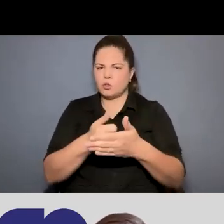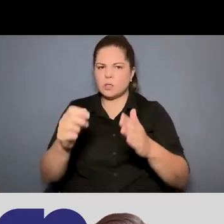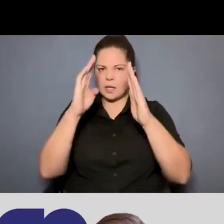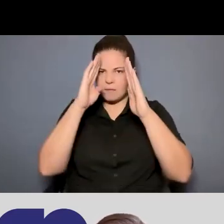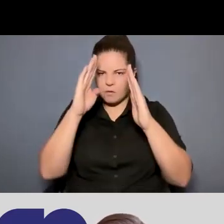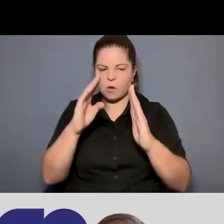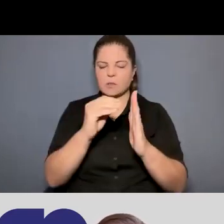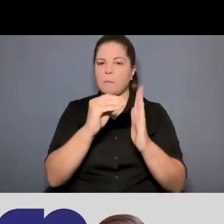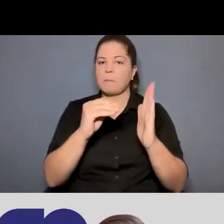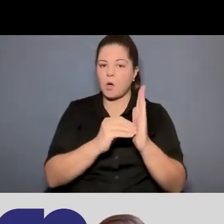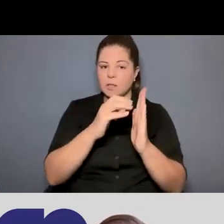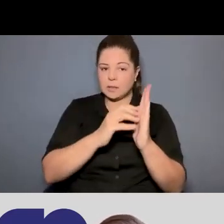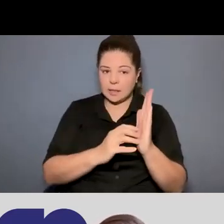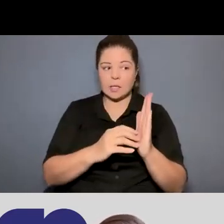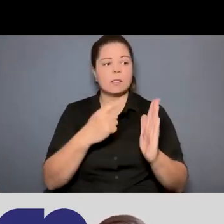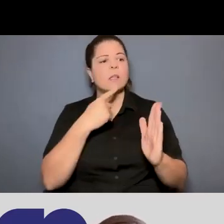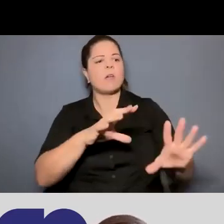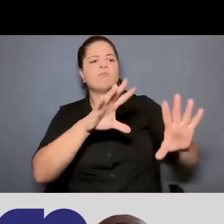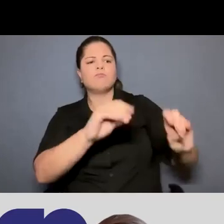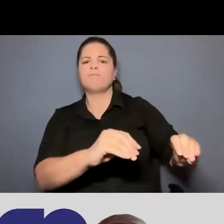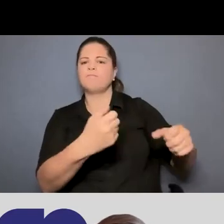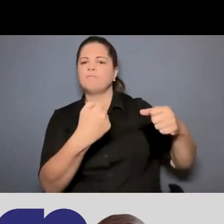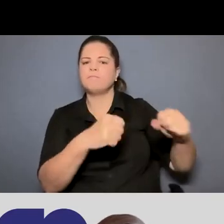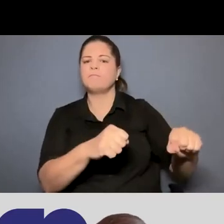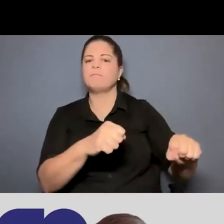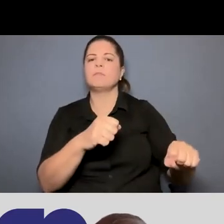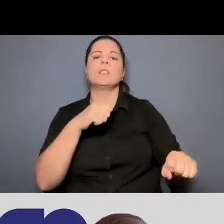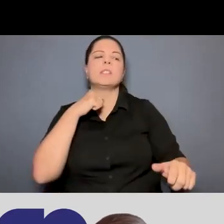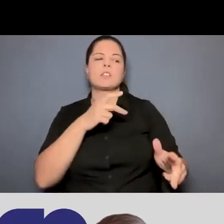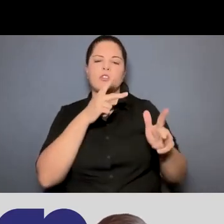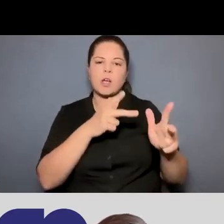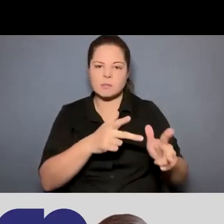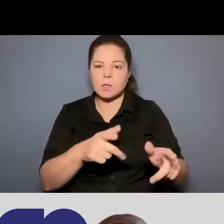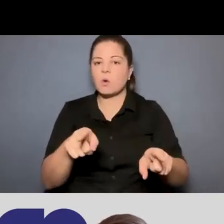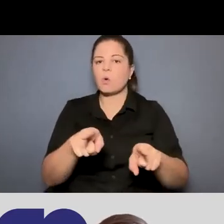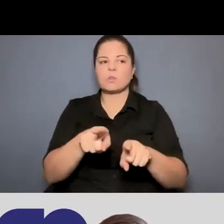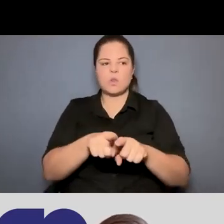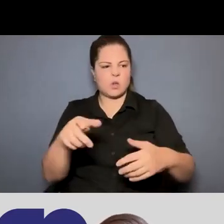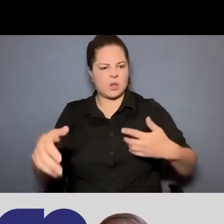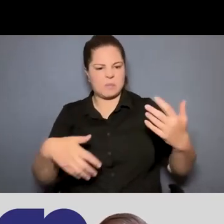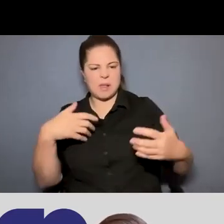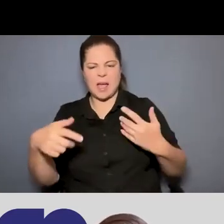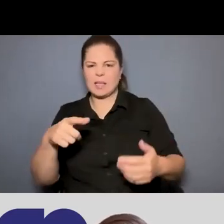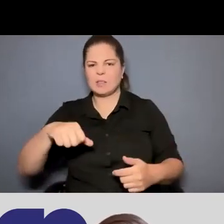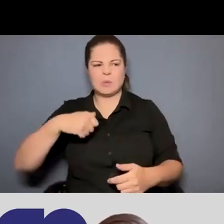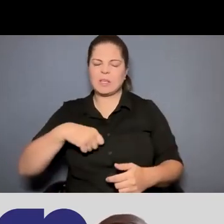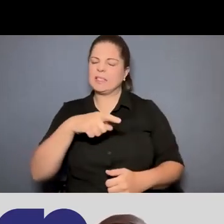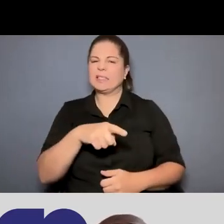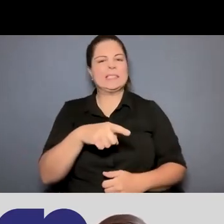sexual harassment, and complaint mechanisms for workers to report it. They were legalistic and